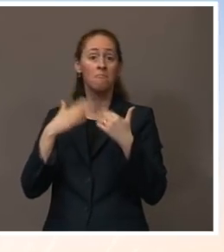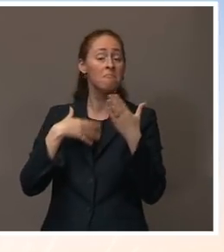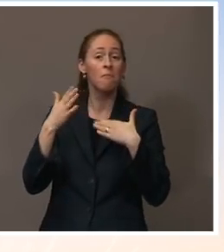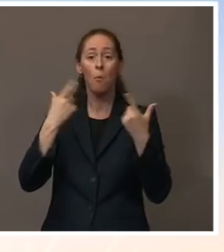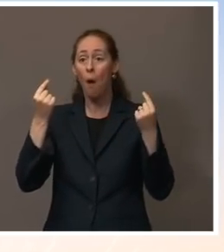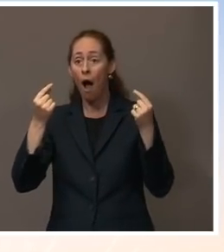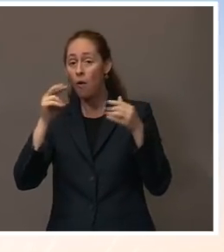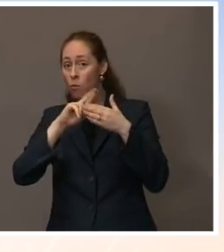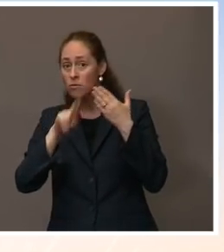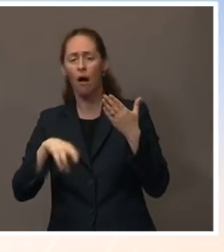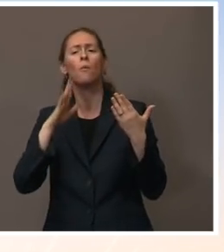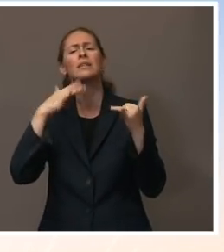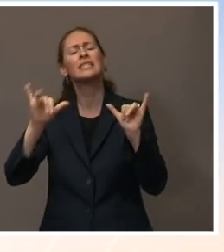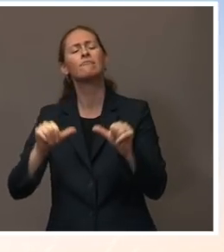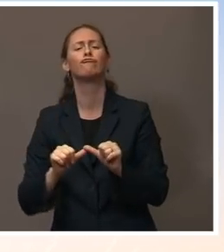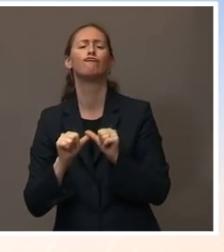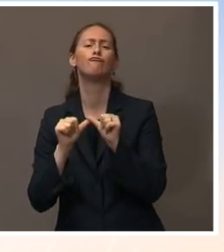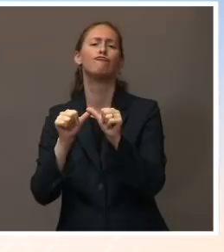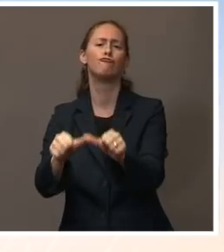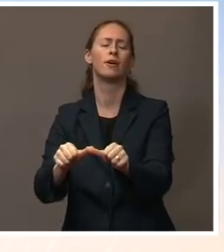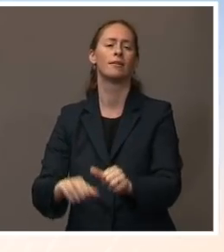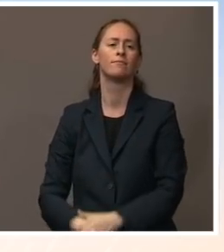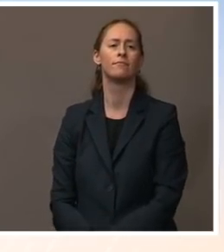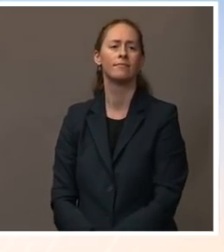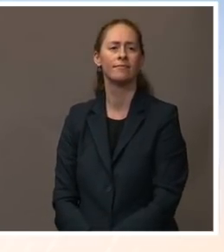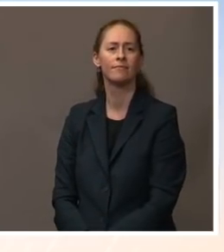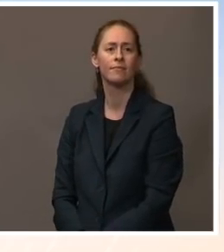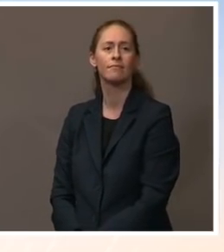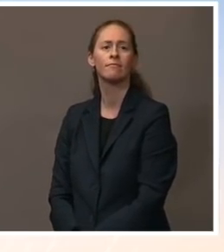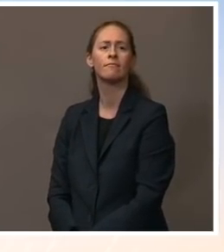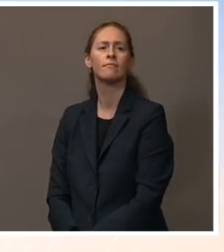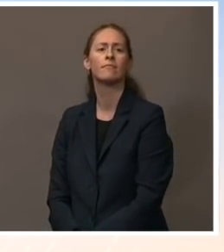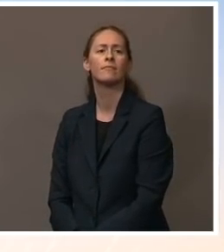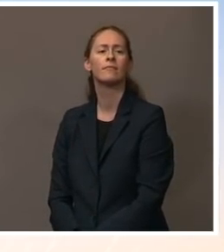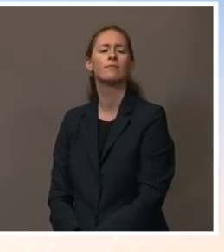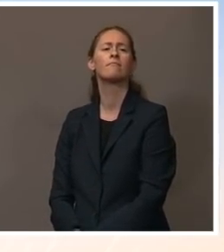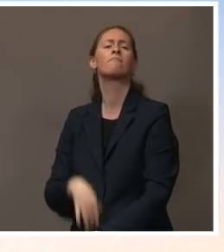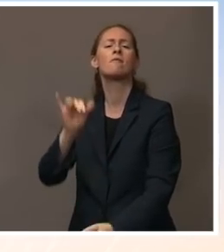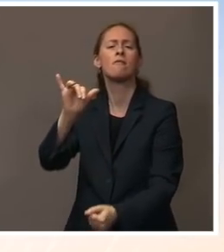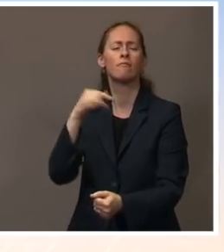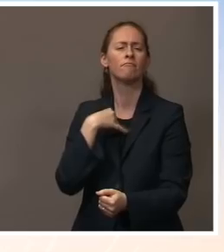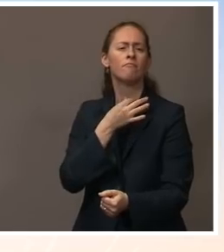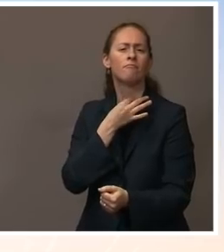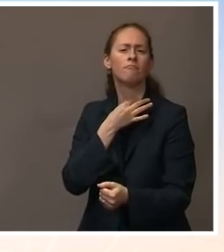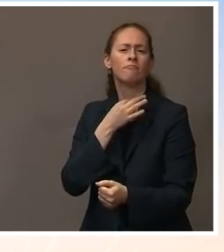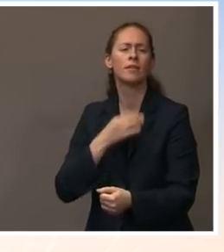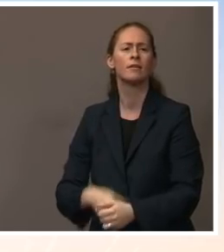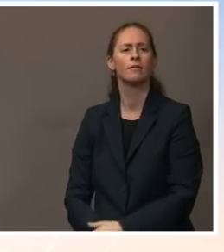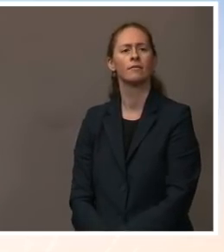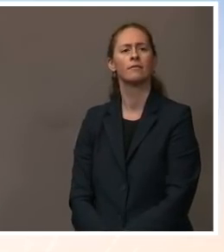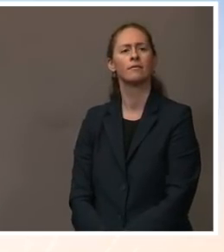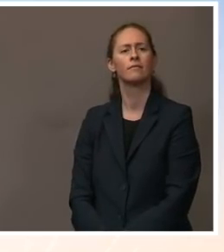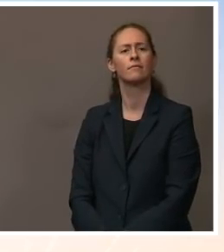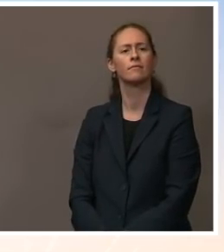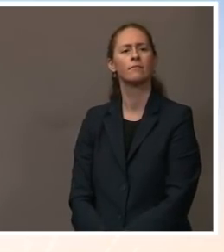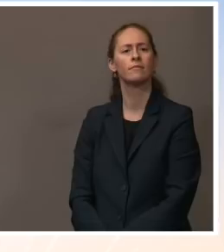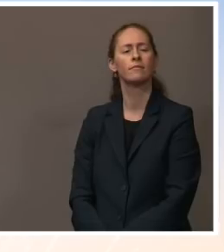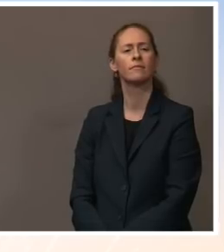Go ahead The Press: Jen, you mentioned the bully pulpit on the voting issue. Jamaal Bowman, a congressman, said earlier today, the President needs to be a lot more